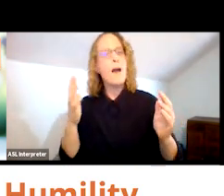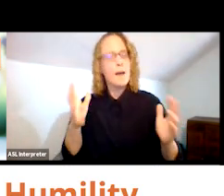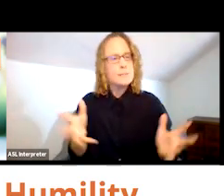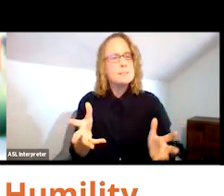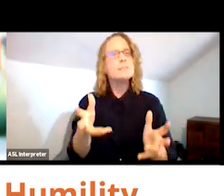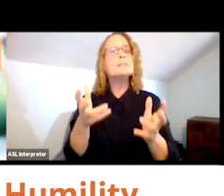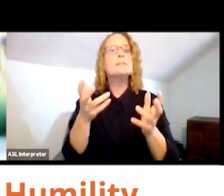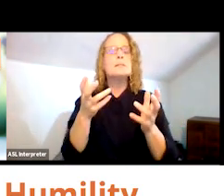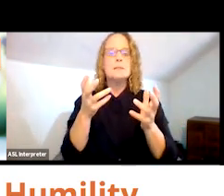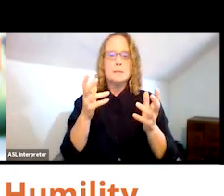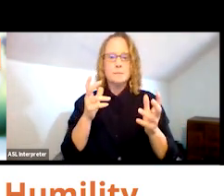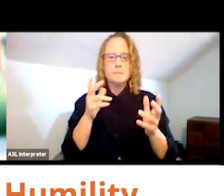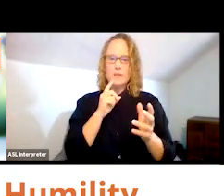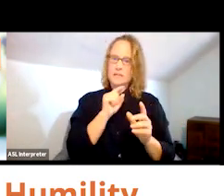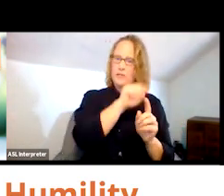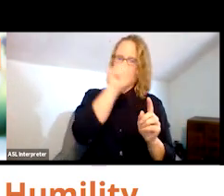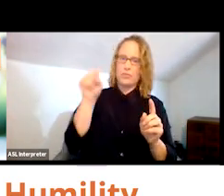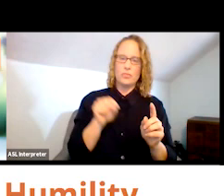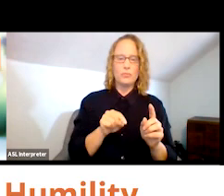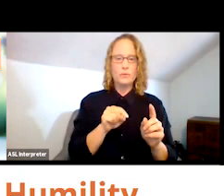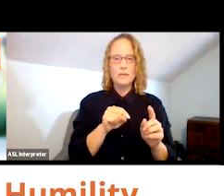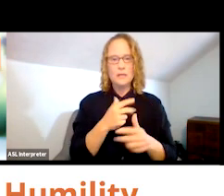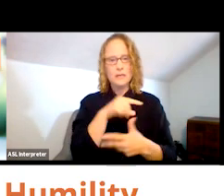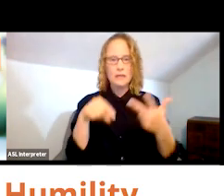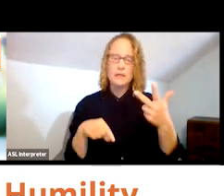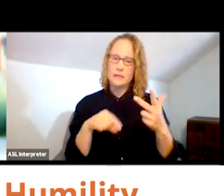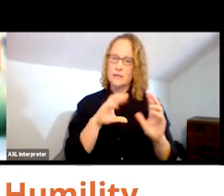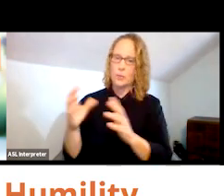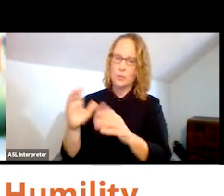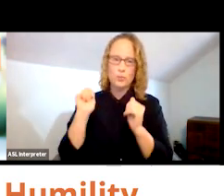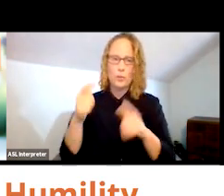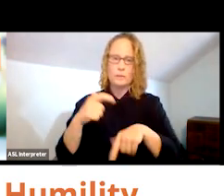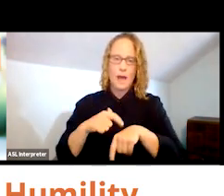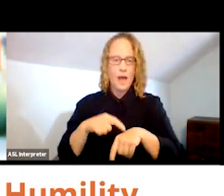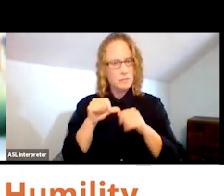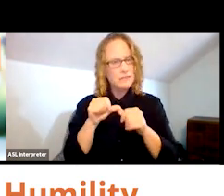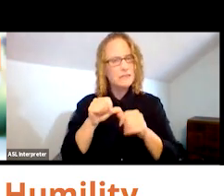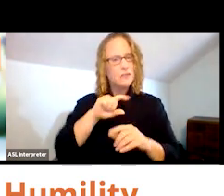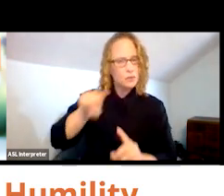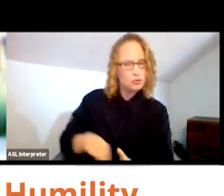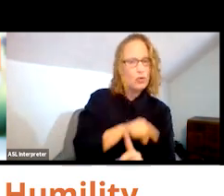and the groups that we're collaborating with. So it asks us to be advocates to make sure